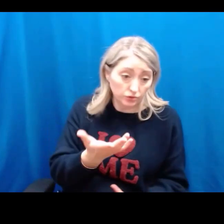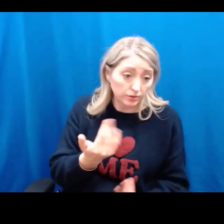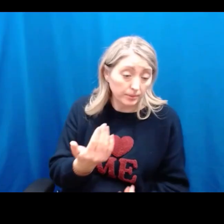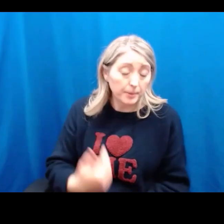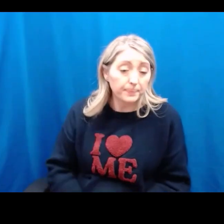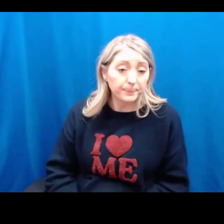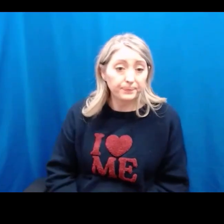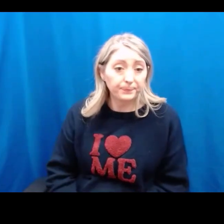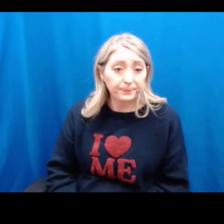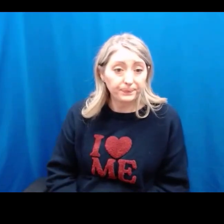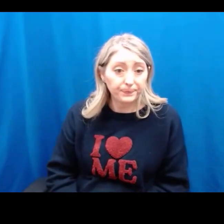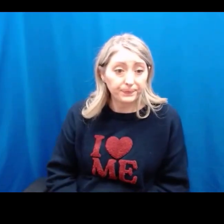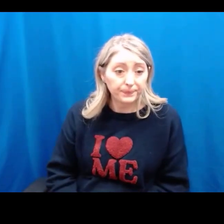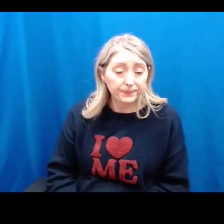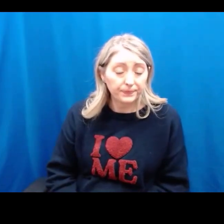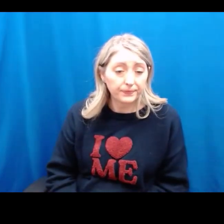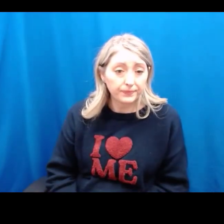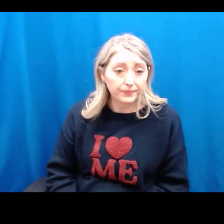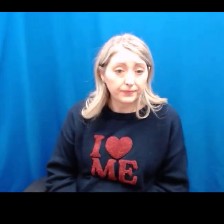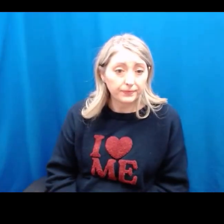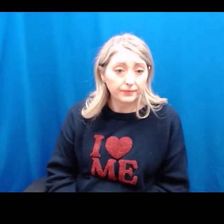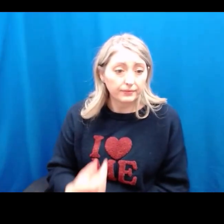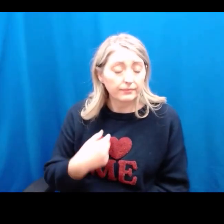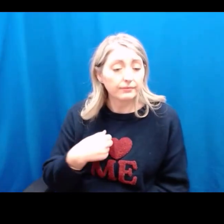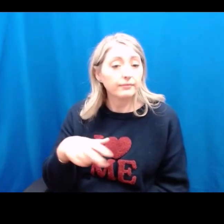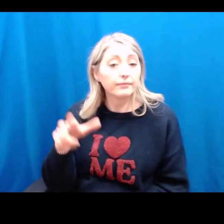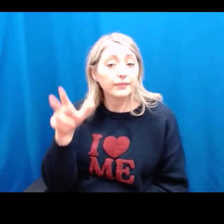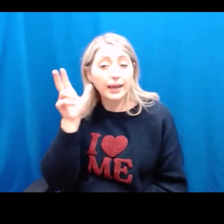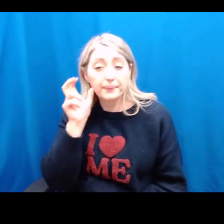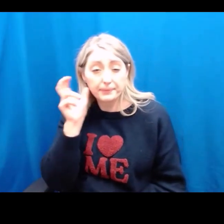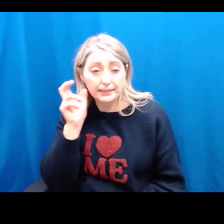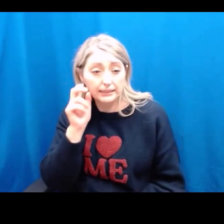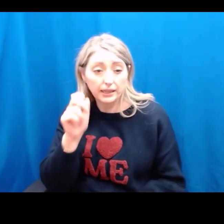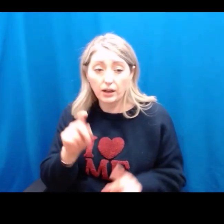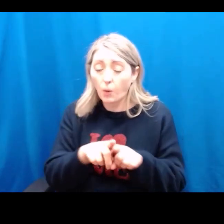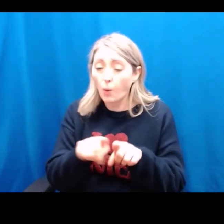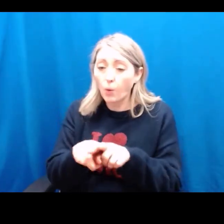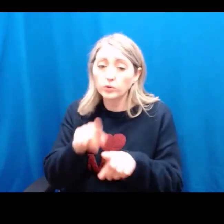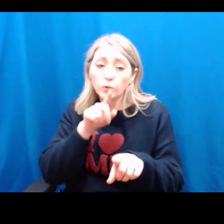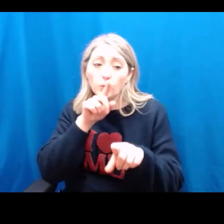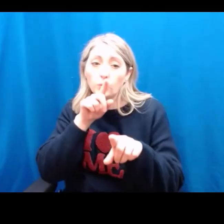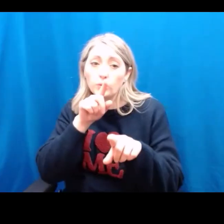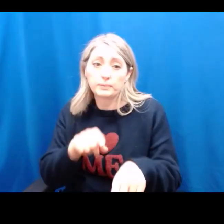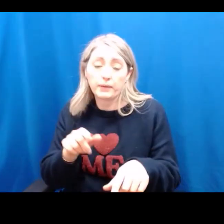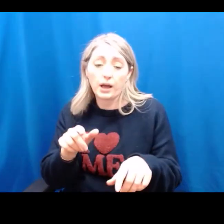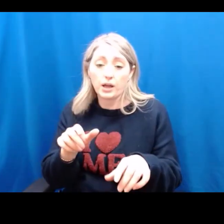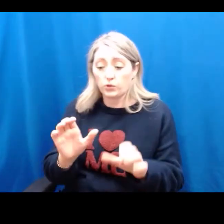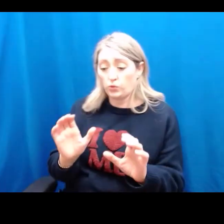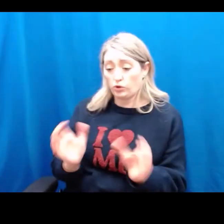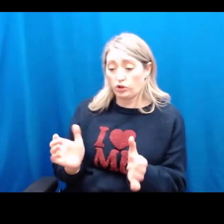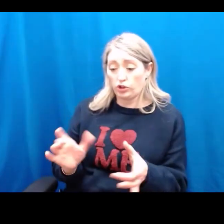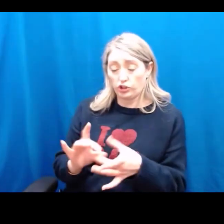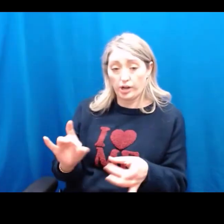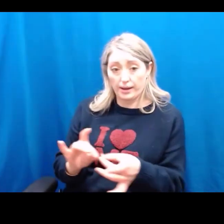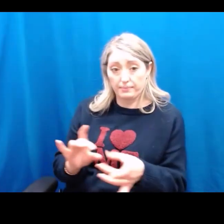Dr. Terisa Gabrielson: Okay, I'm listening, but I'll also respond to the ADHD in the chat. Oh yes. Then if you see any hands